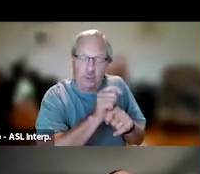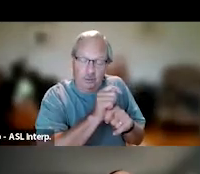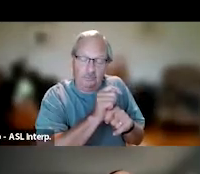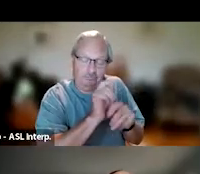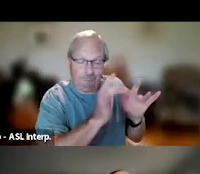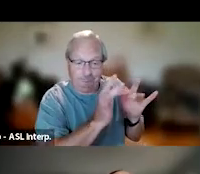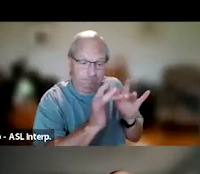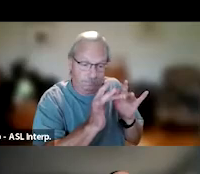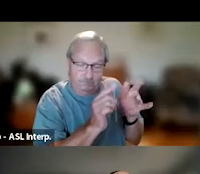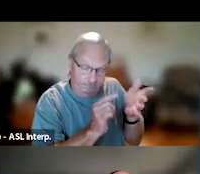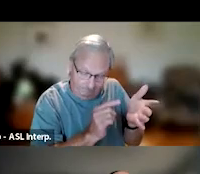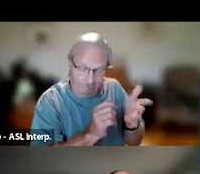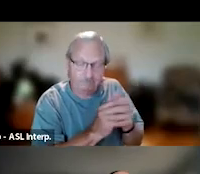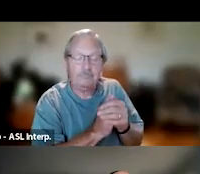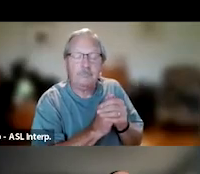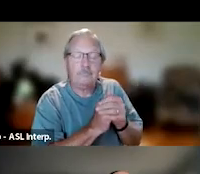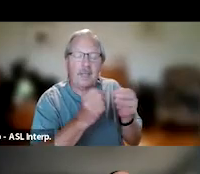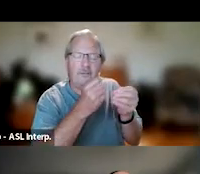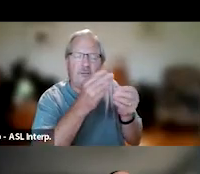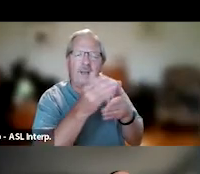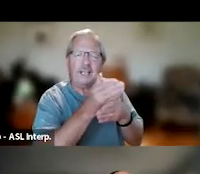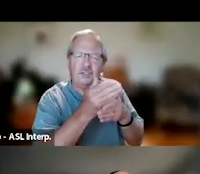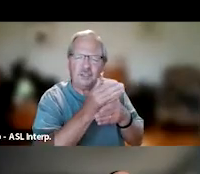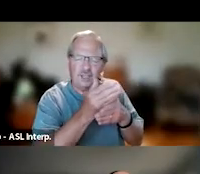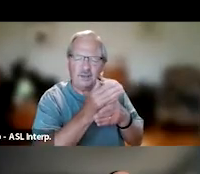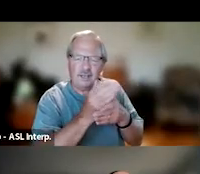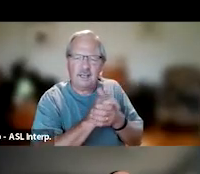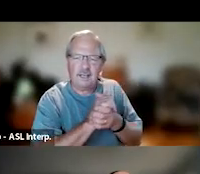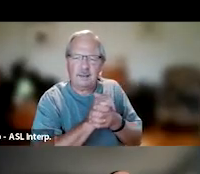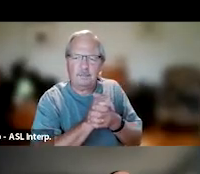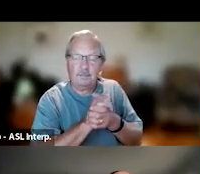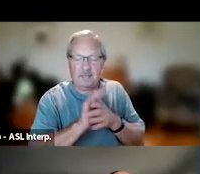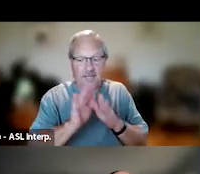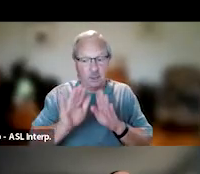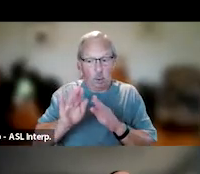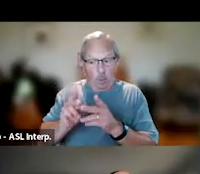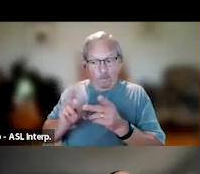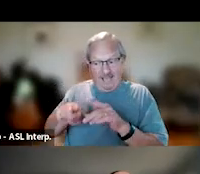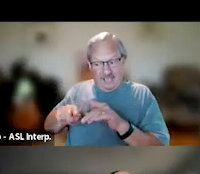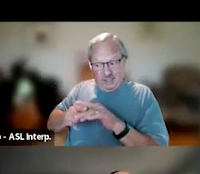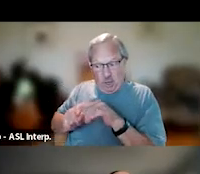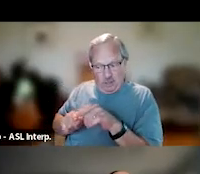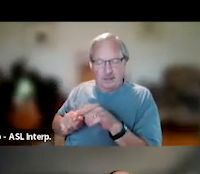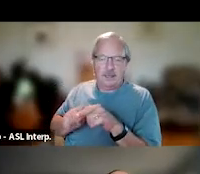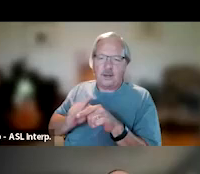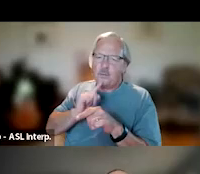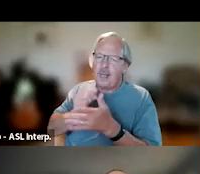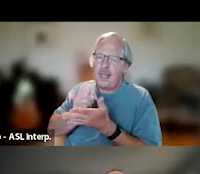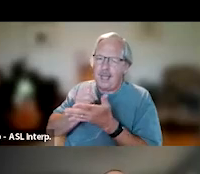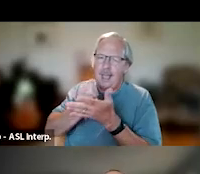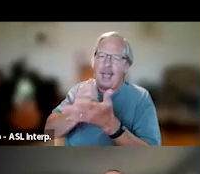and information sharing, but it's a, you know, great spot and something that's really helpful to the SOAR community in Kansas.